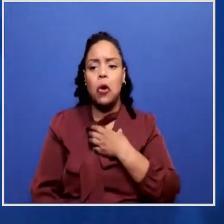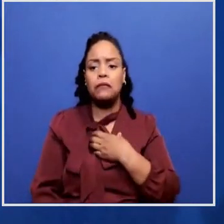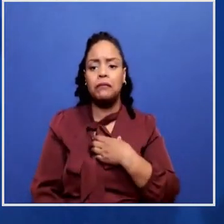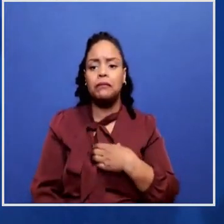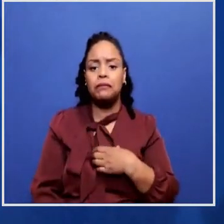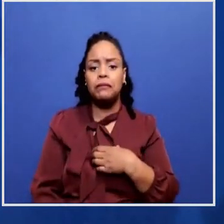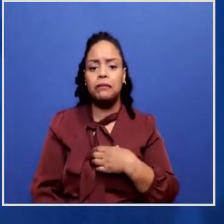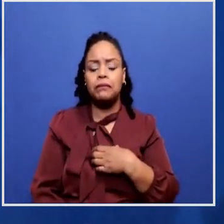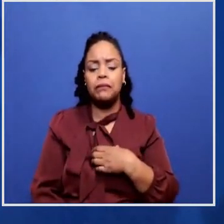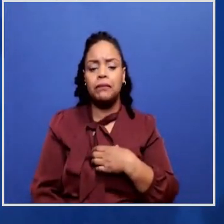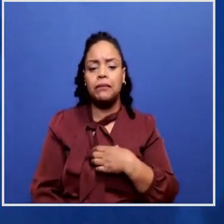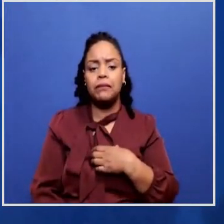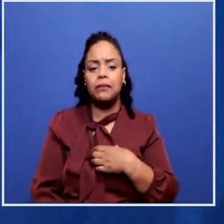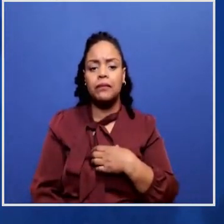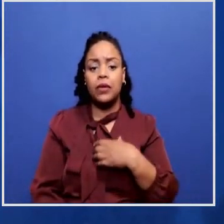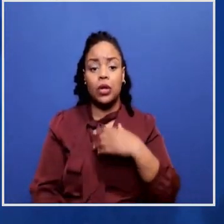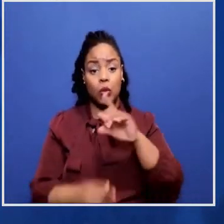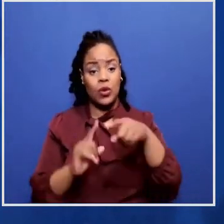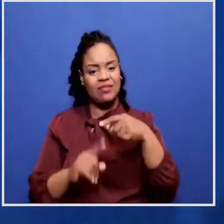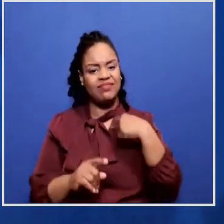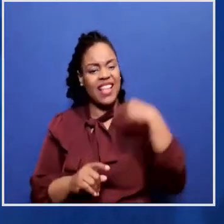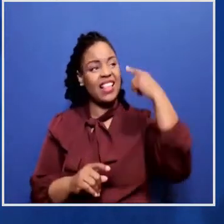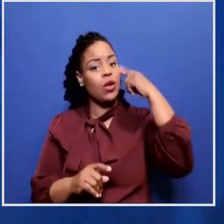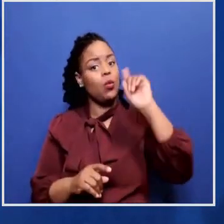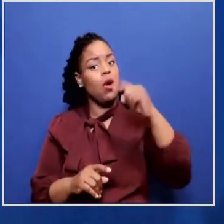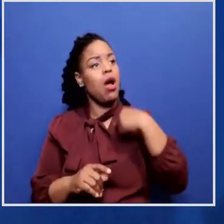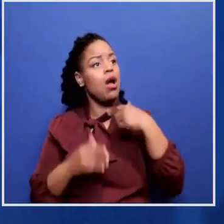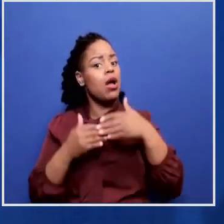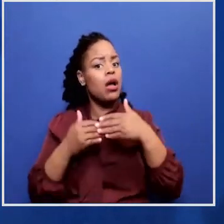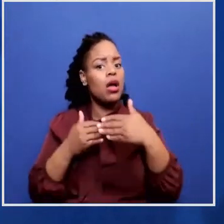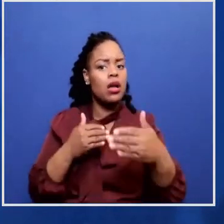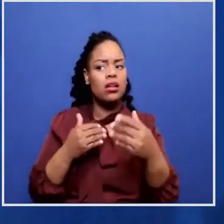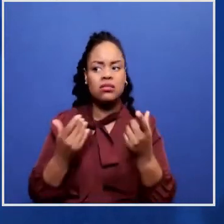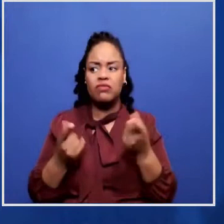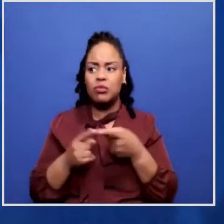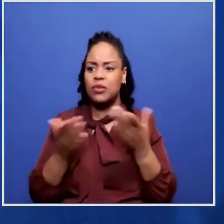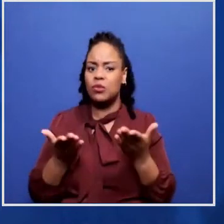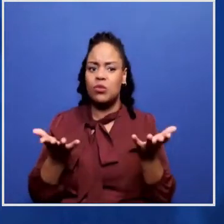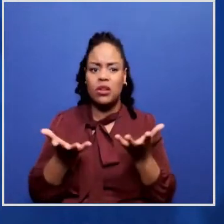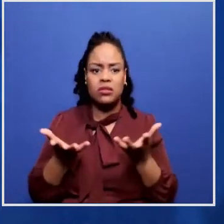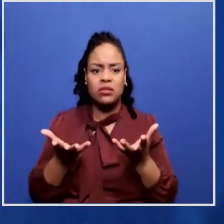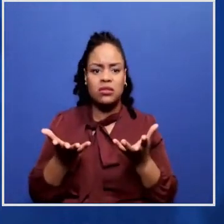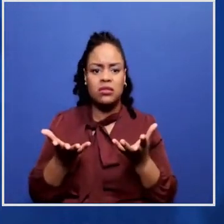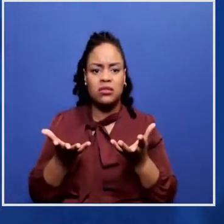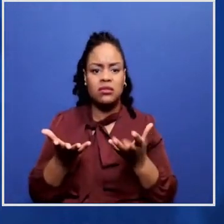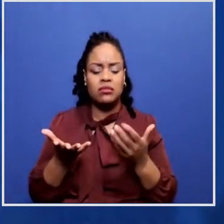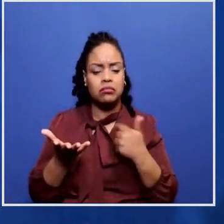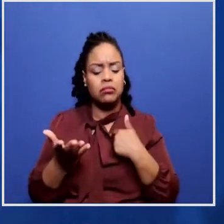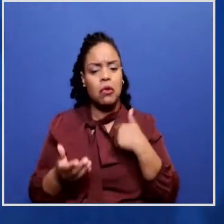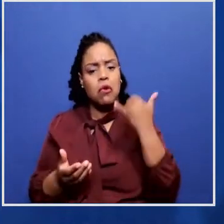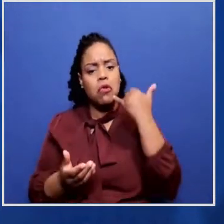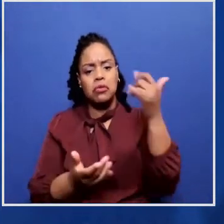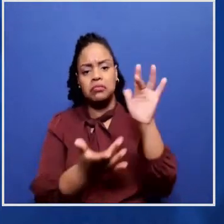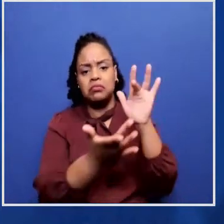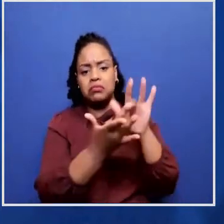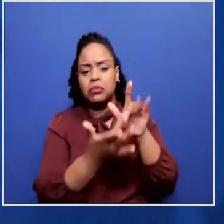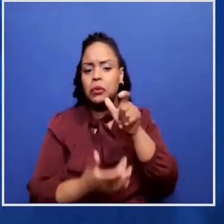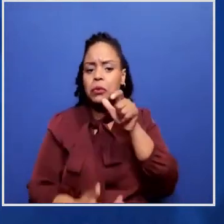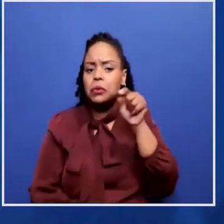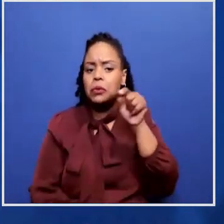FAMILIES THAT LACK BASIC LIKE RUNNING WATER AND ELECTRICITY. THE SAD TRUTH IS MANY OF THESE FAMILIES ARE GOING HUNGRY. WHEN I WANTED TO KNOW WHERE TO